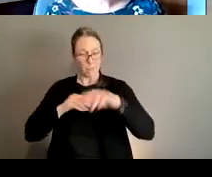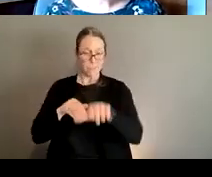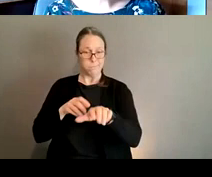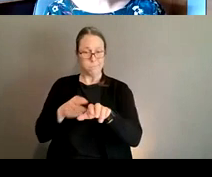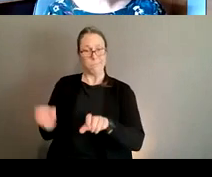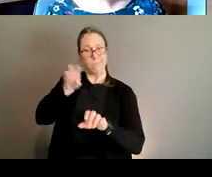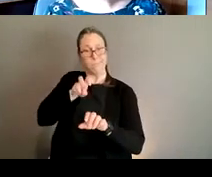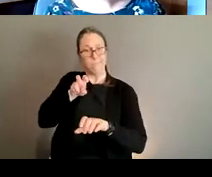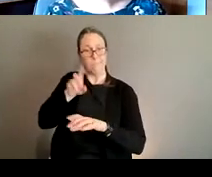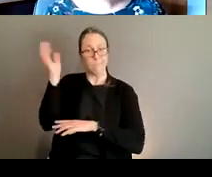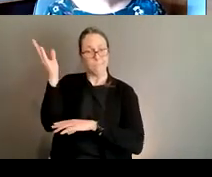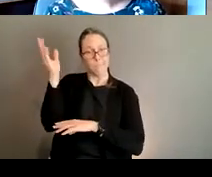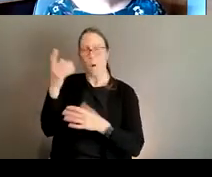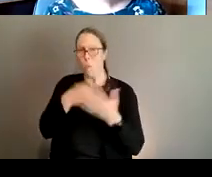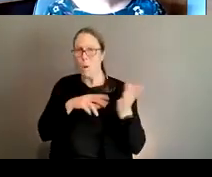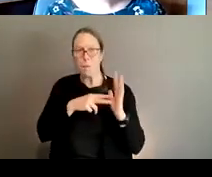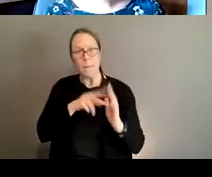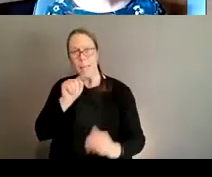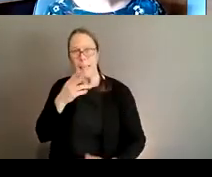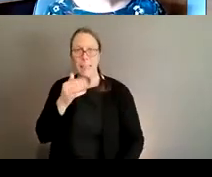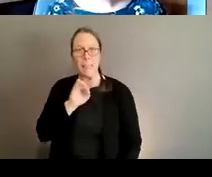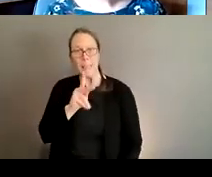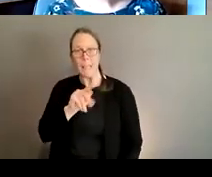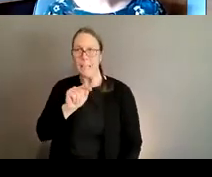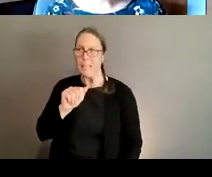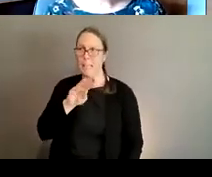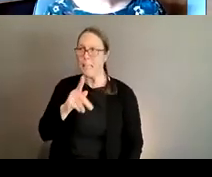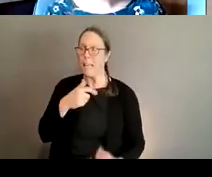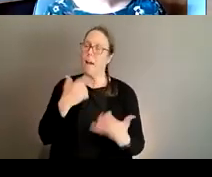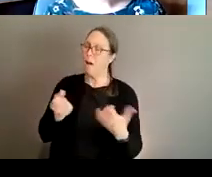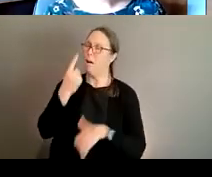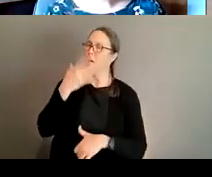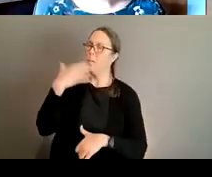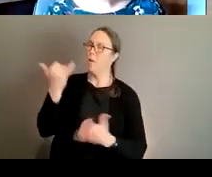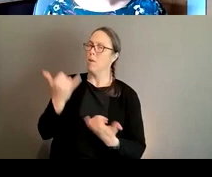Tank? I understand it so much better now. Like why should I even want to do that?